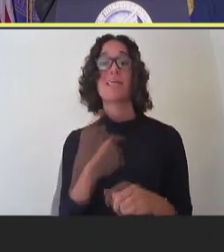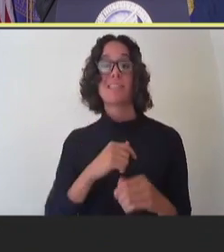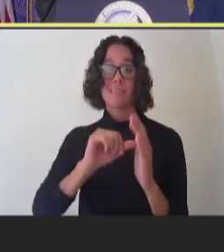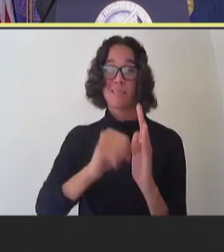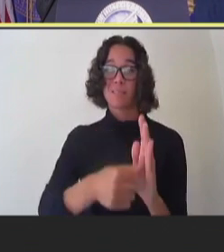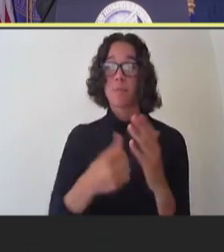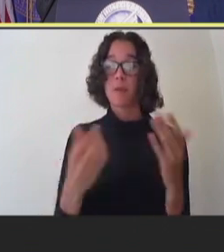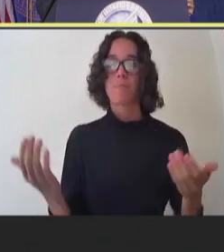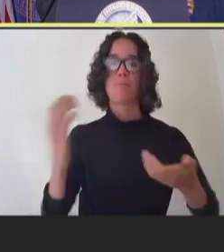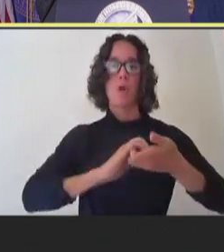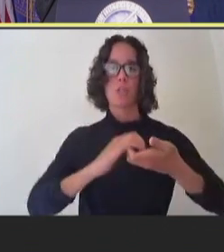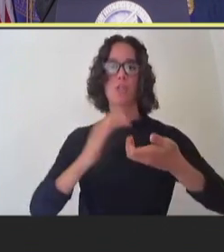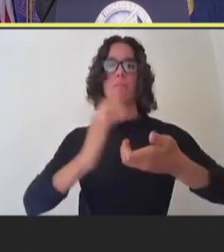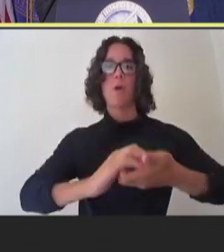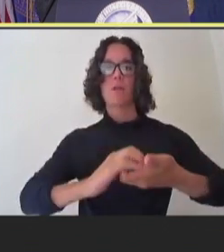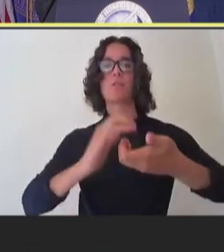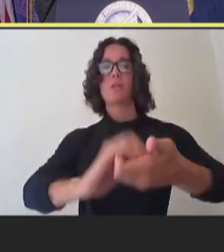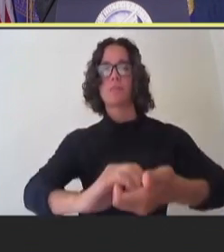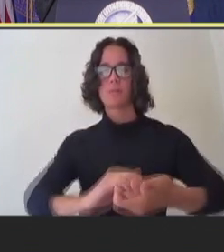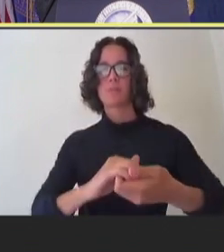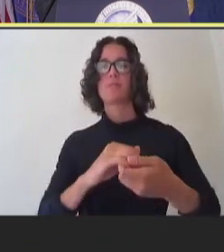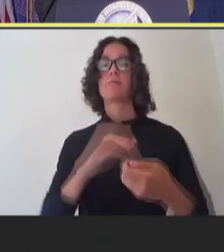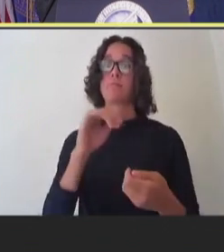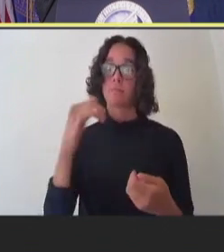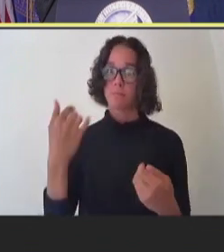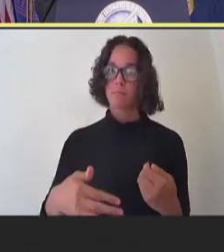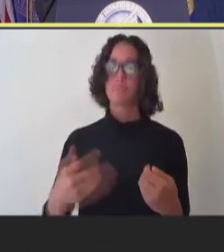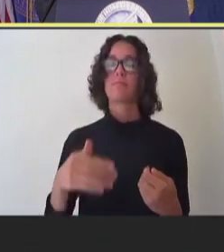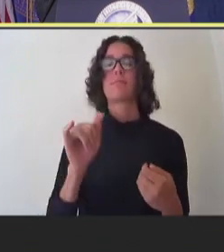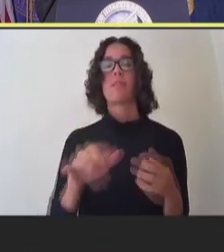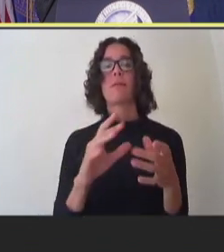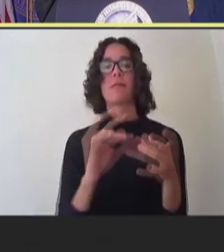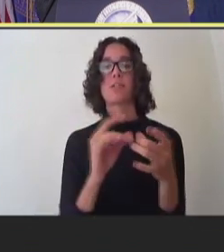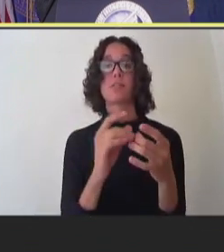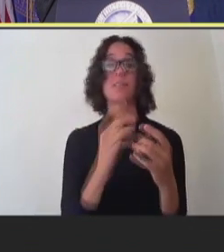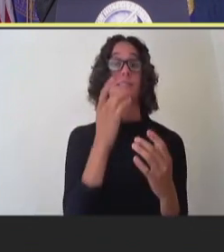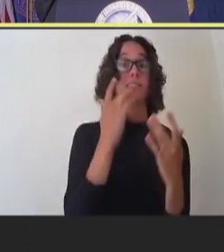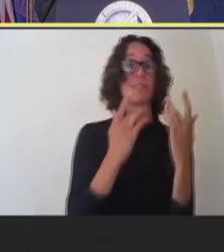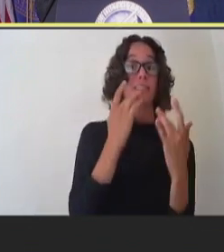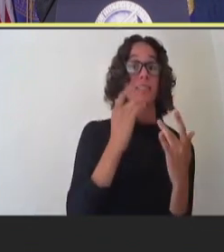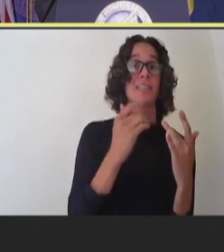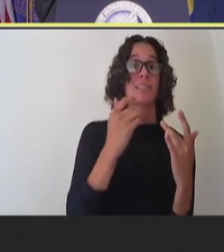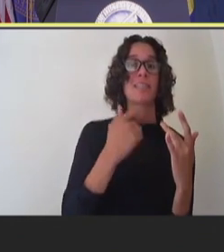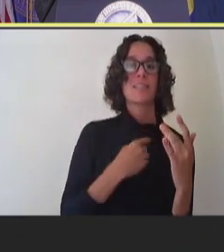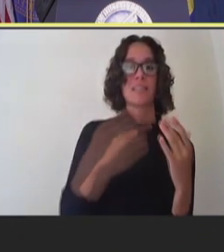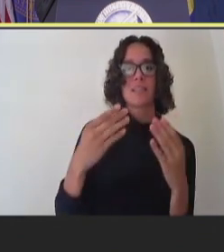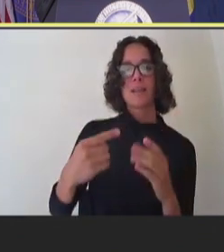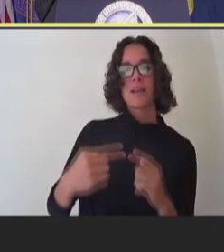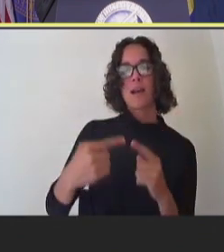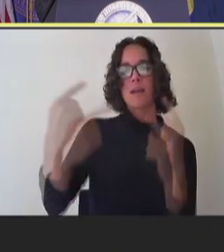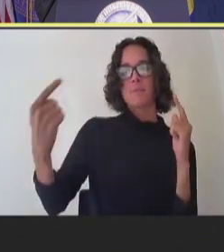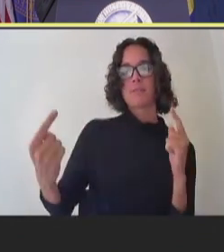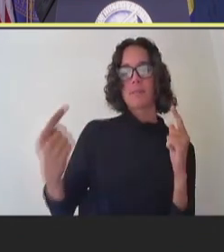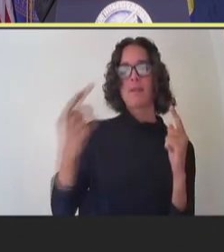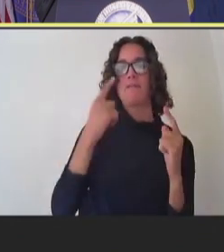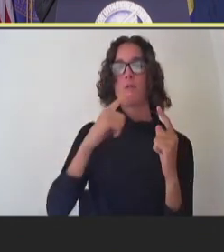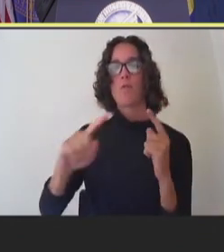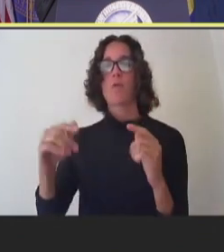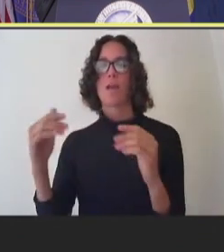and reinforcing the message that scarcity is the enemy of equity in assuring vaccine access.